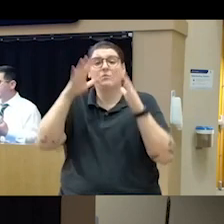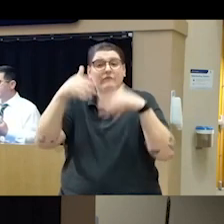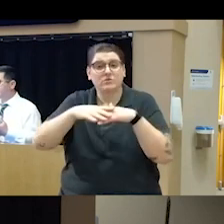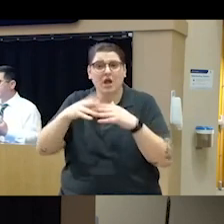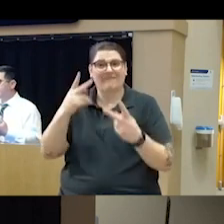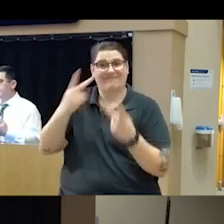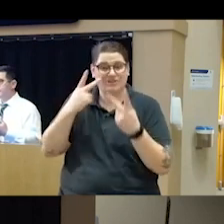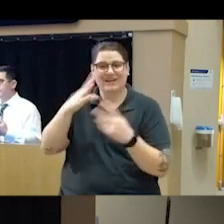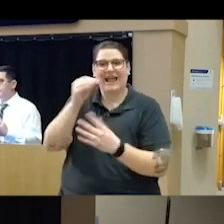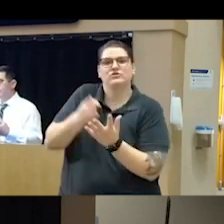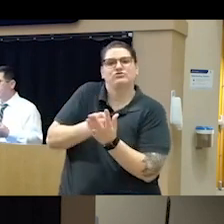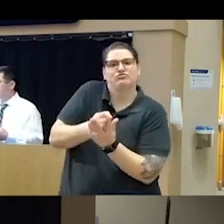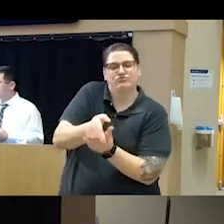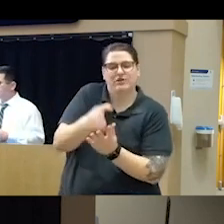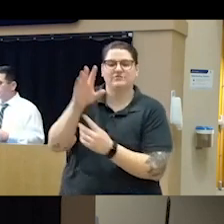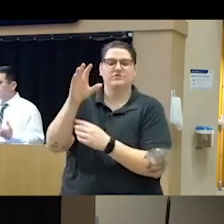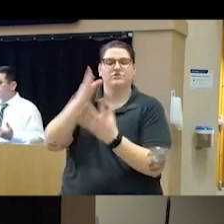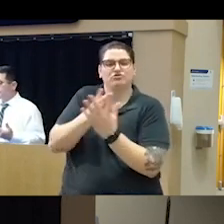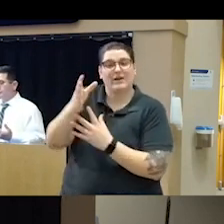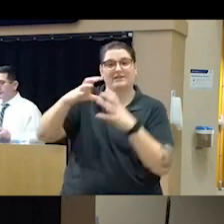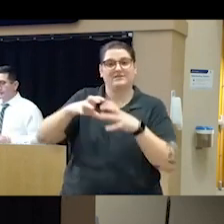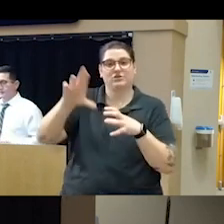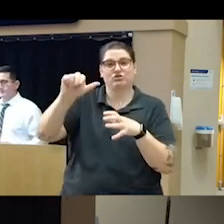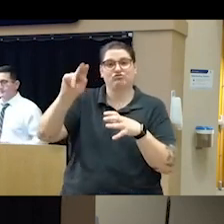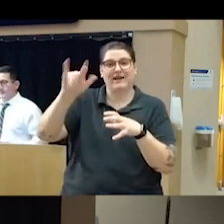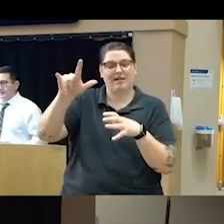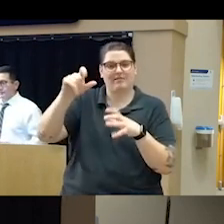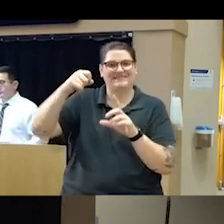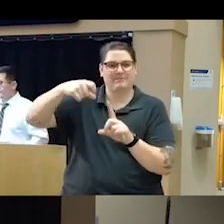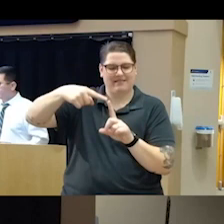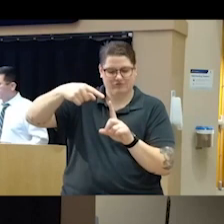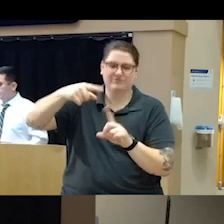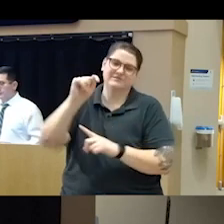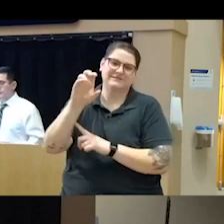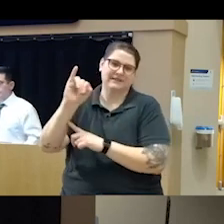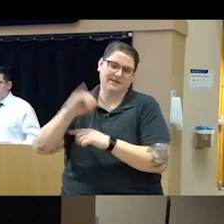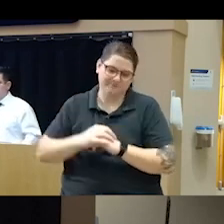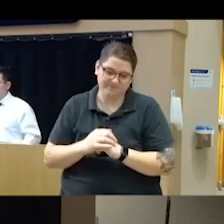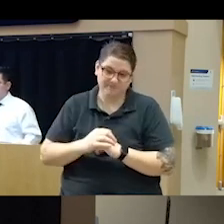our transcranial stimulation work that has stemmed from that and so the title of our my talk today is